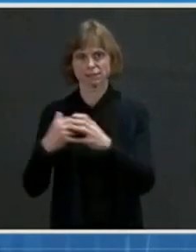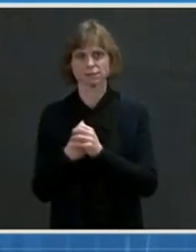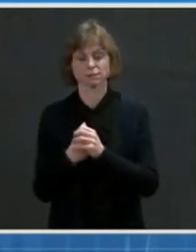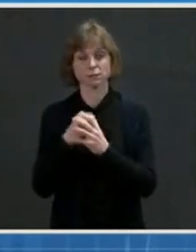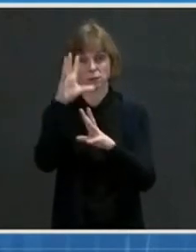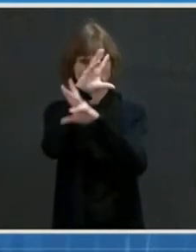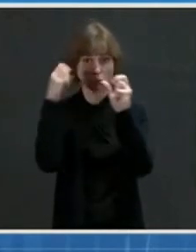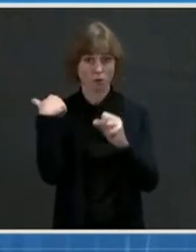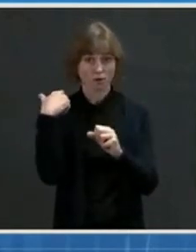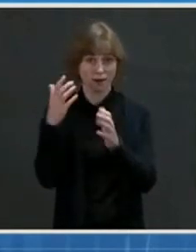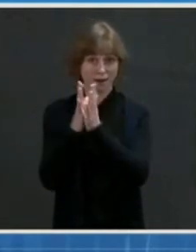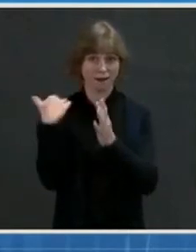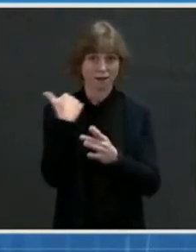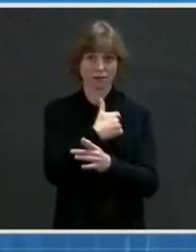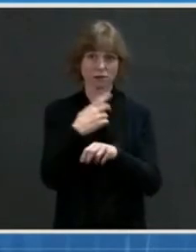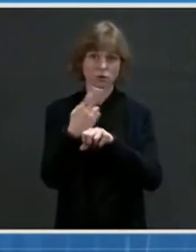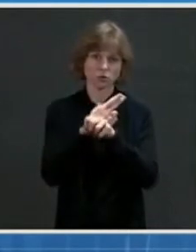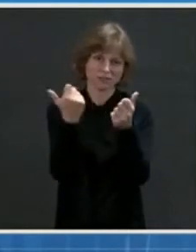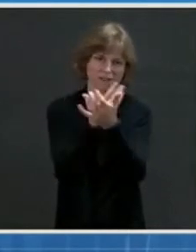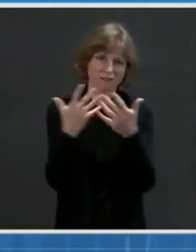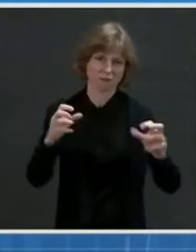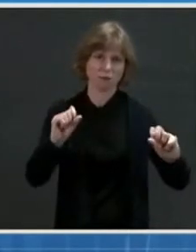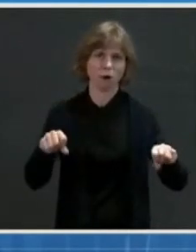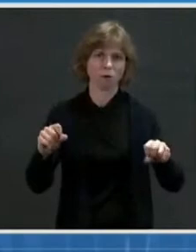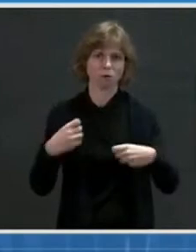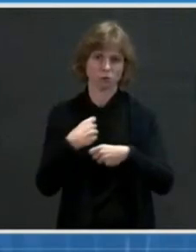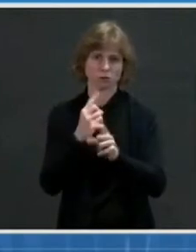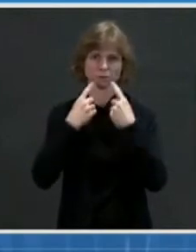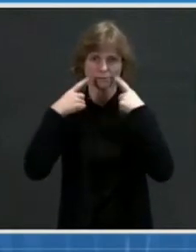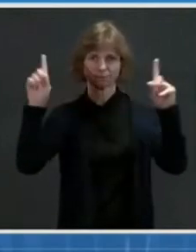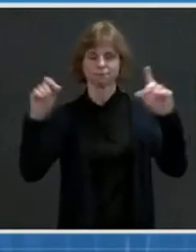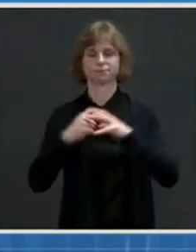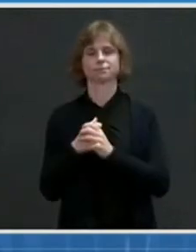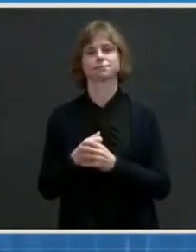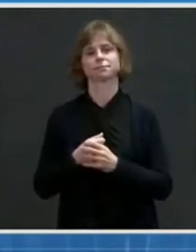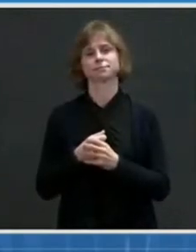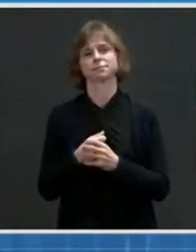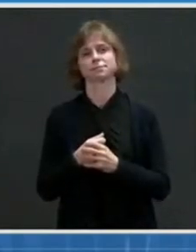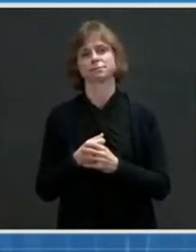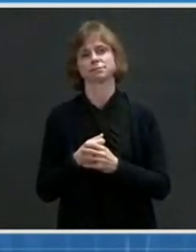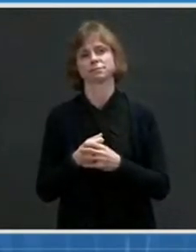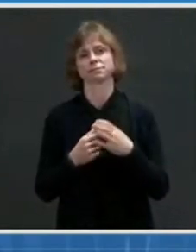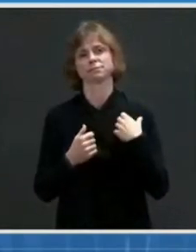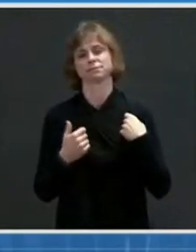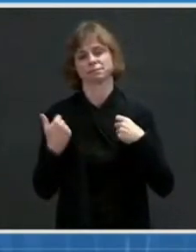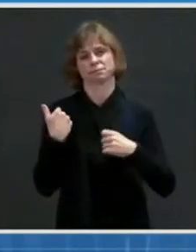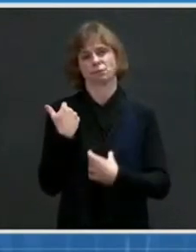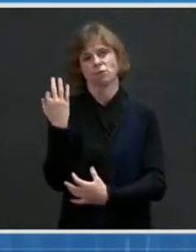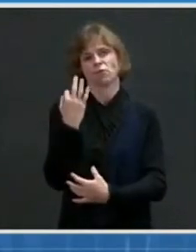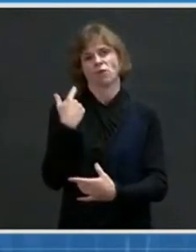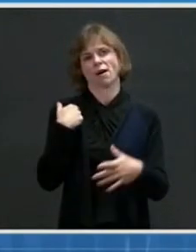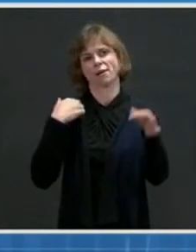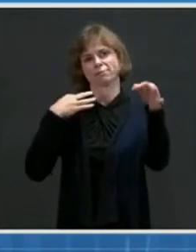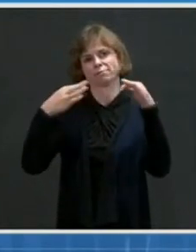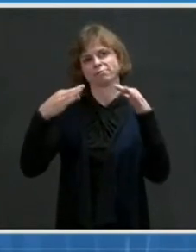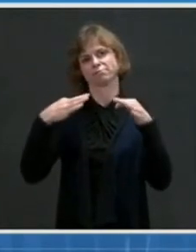HEALING CAN BEGIN. THE PRESIDENT HAS ASKED US TO USE EVERY POSSIBLE RESOURCE TO